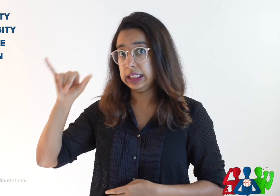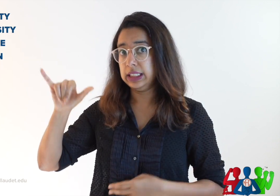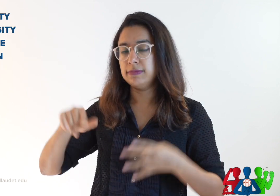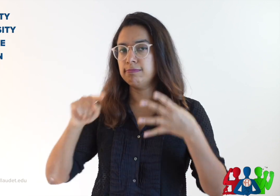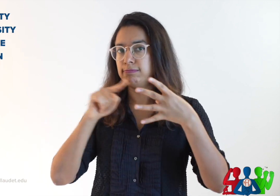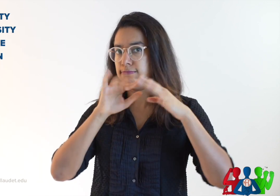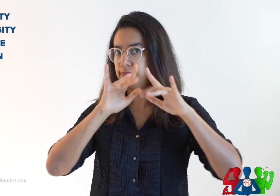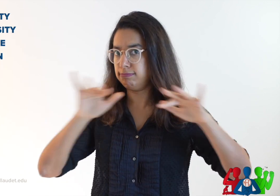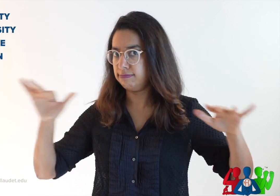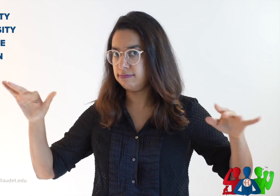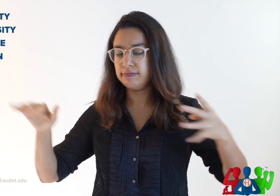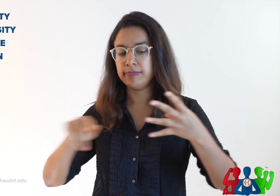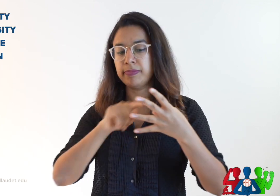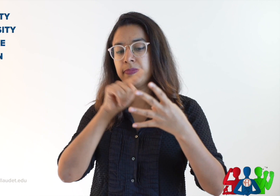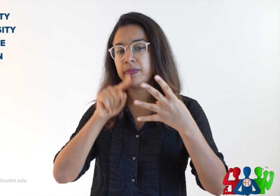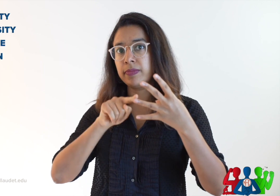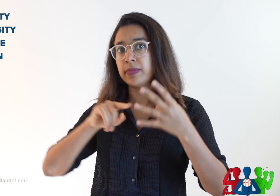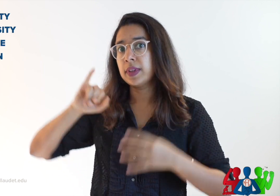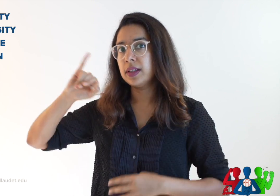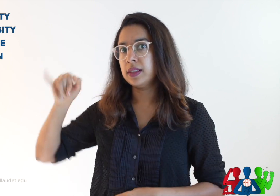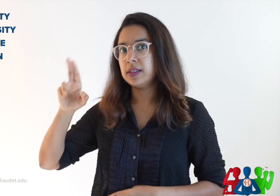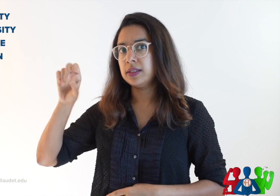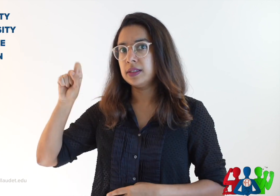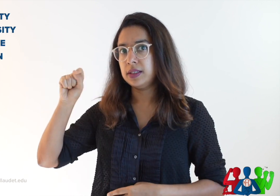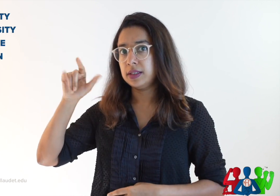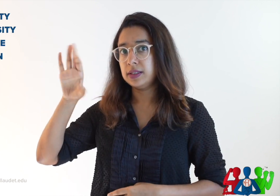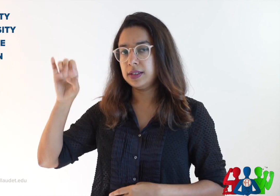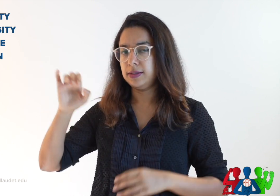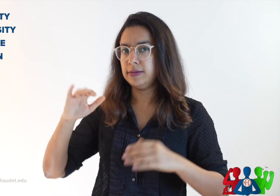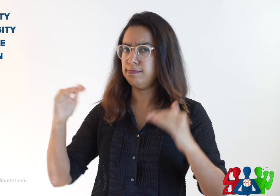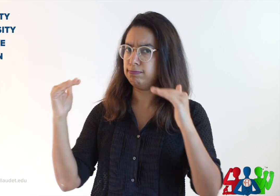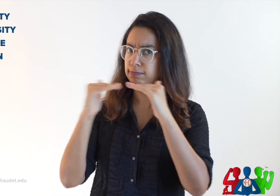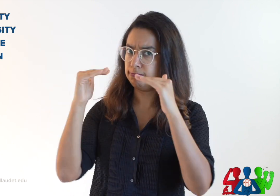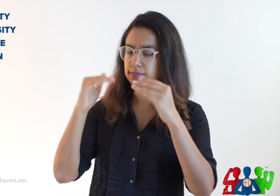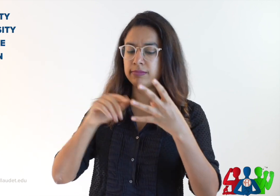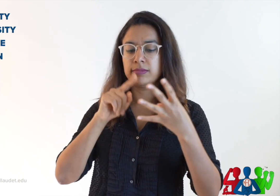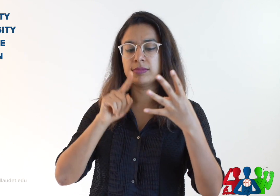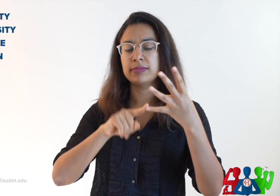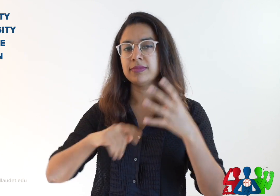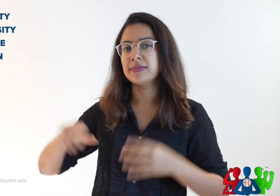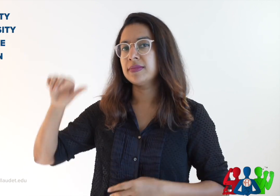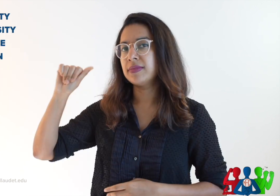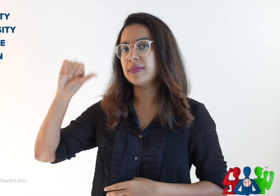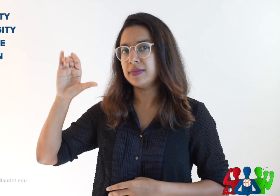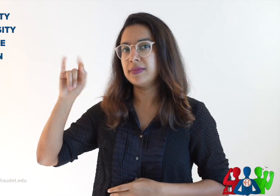on four areas, identity, diversity, justice, and action.